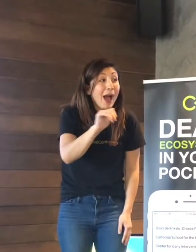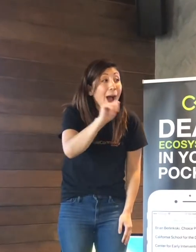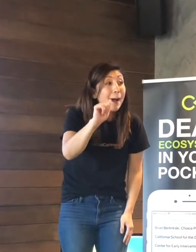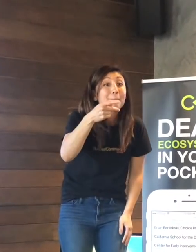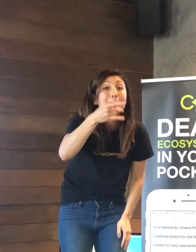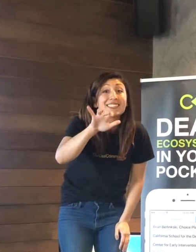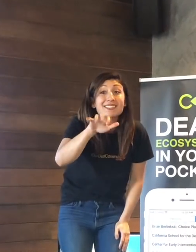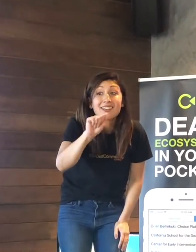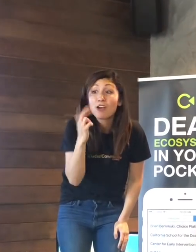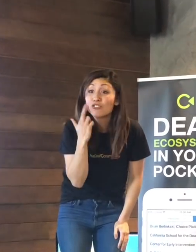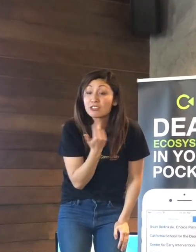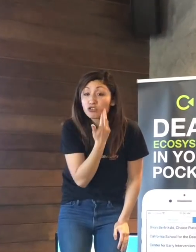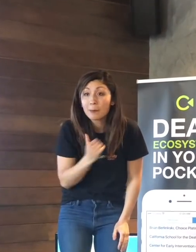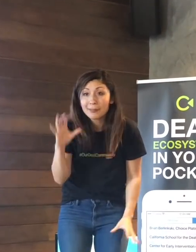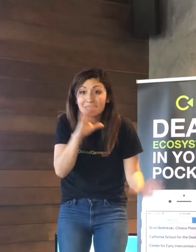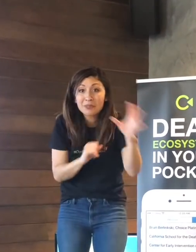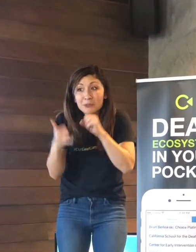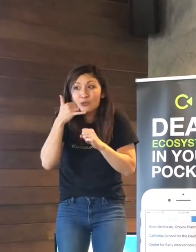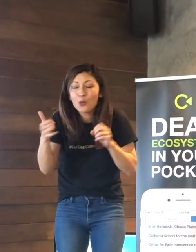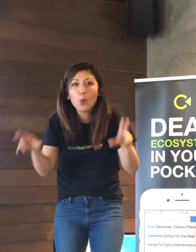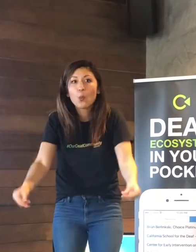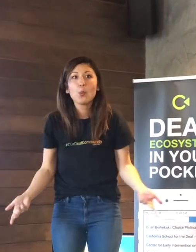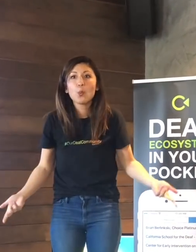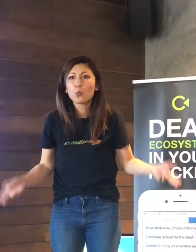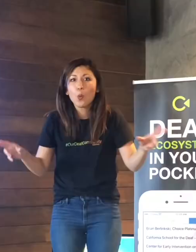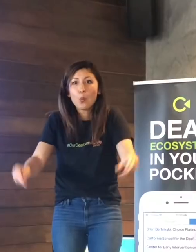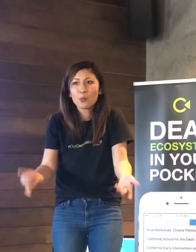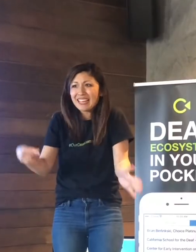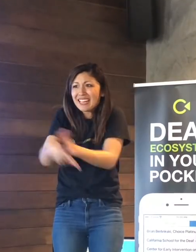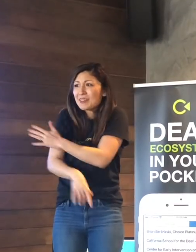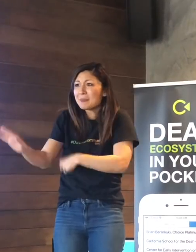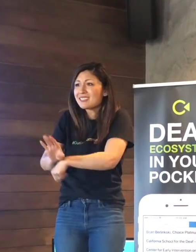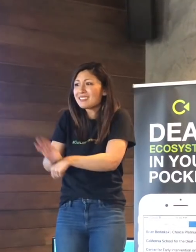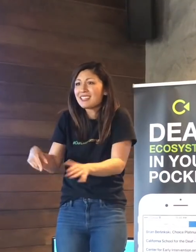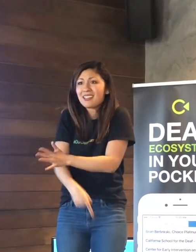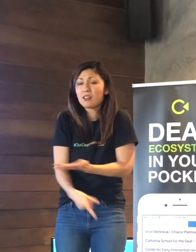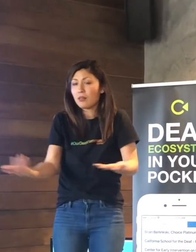A pizza restaurant that misses their calls? No way, that would've killed their business.